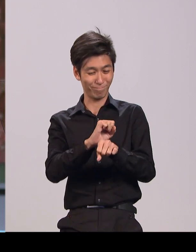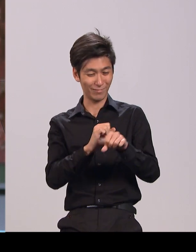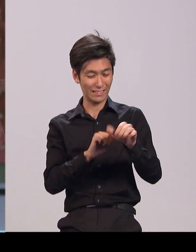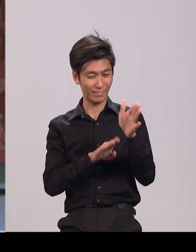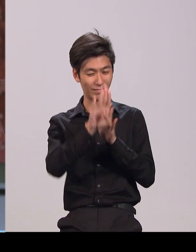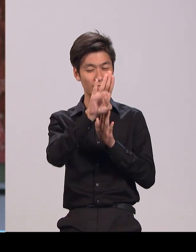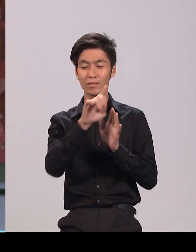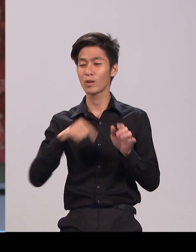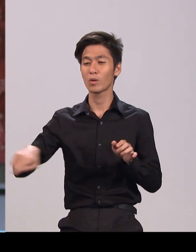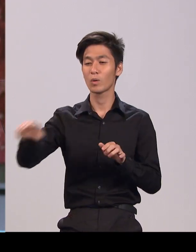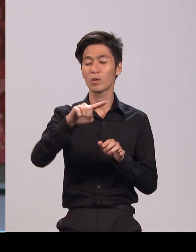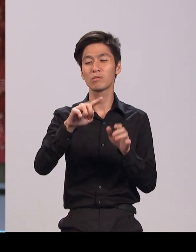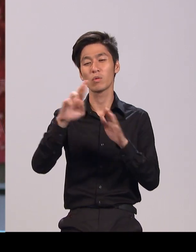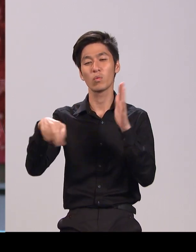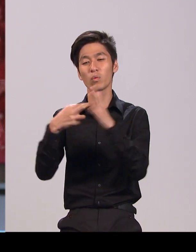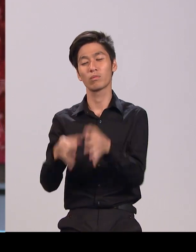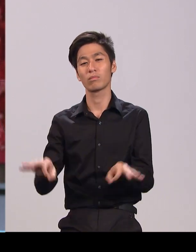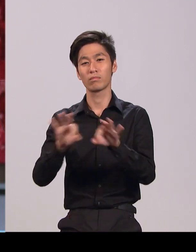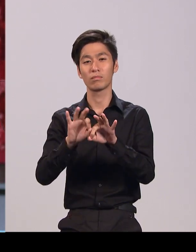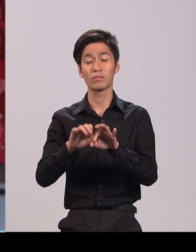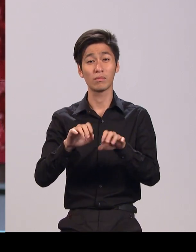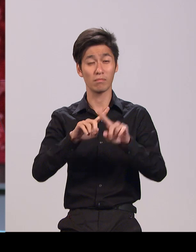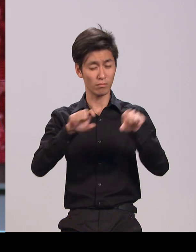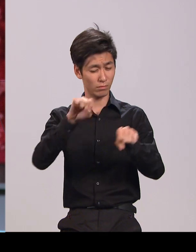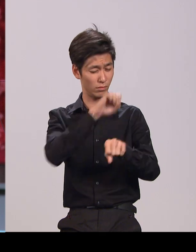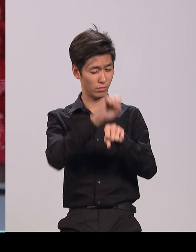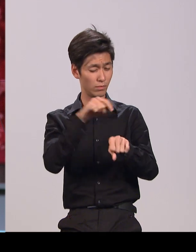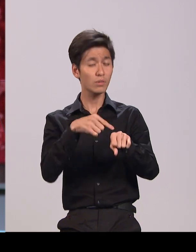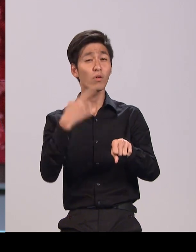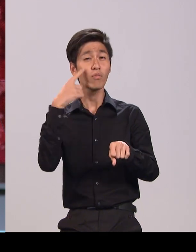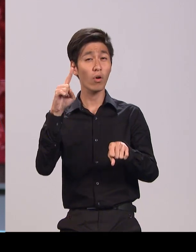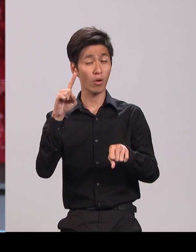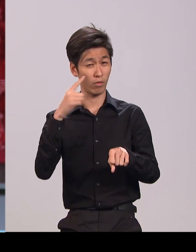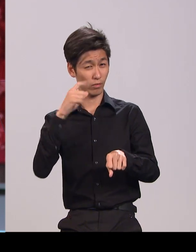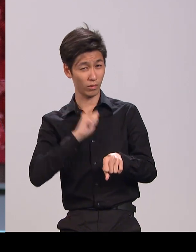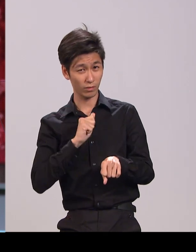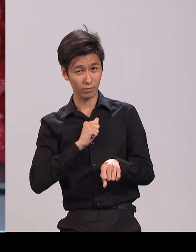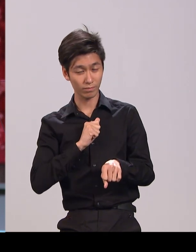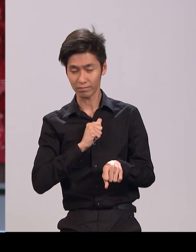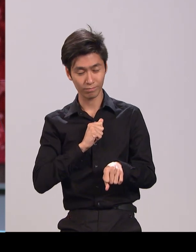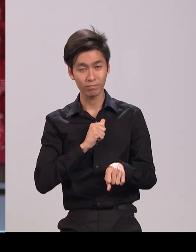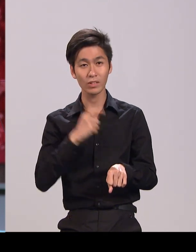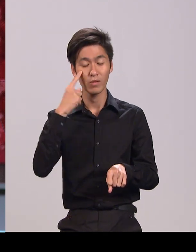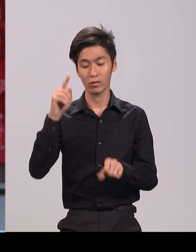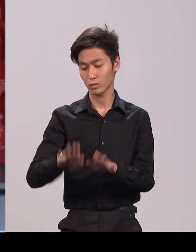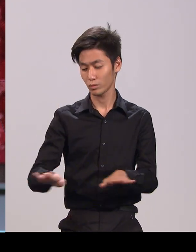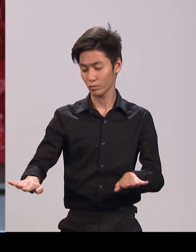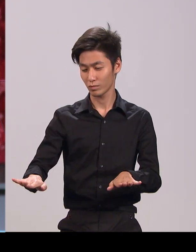But whom are we building Singapore for? It's not just for ourselves, it's for our children, our grandchildren.